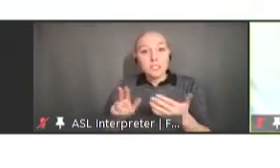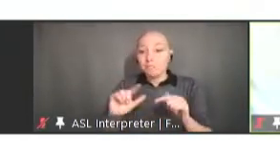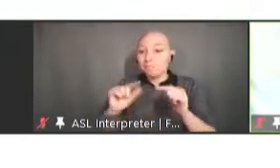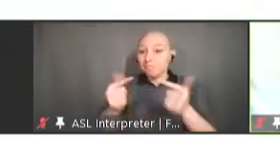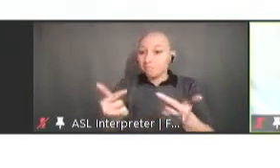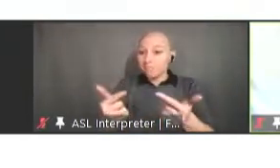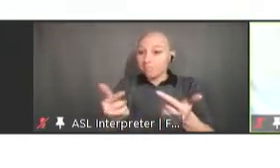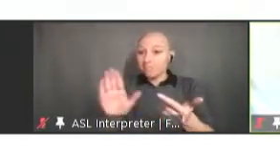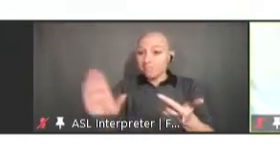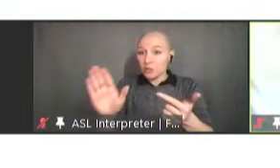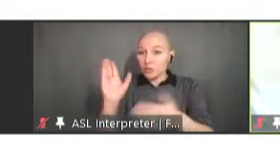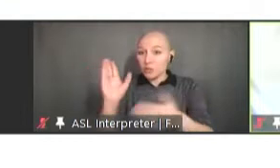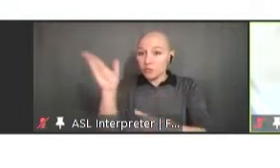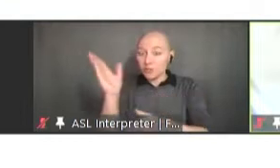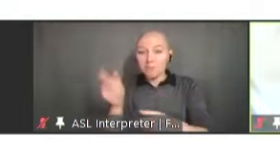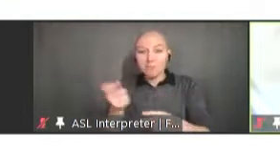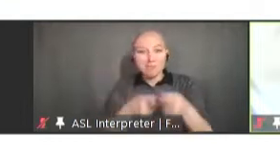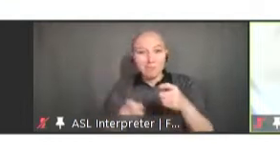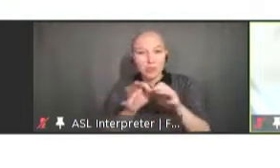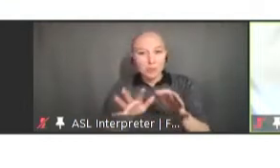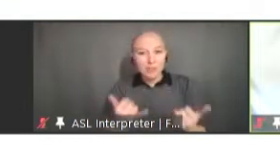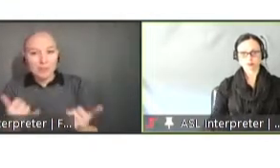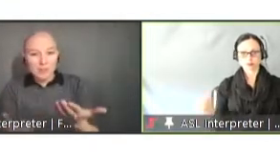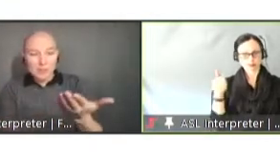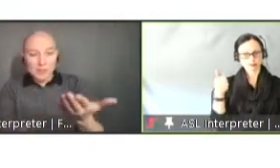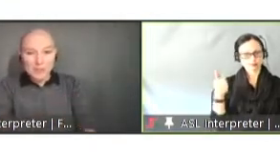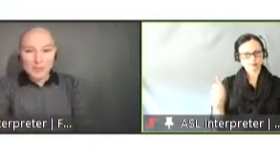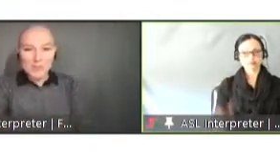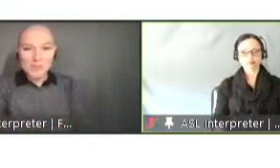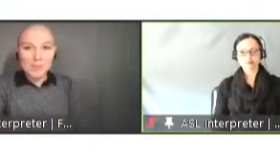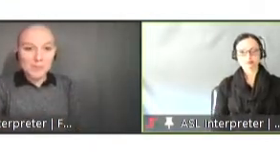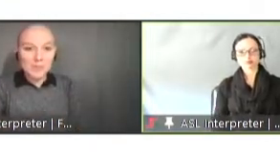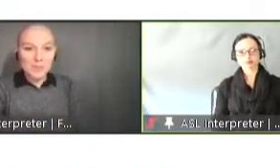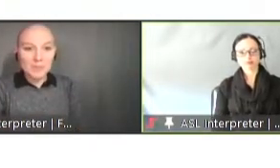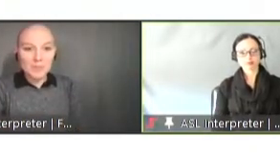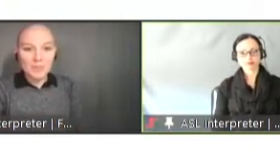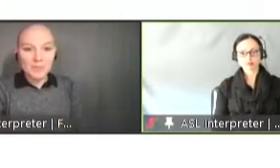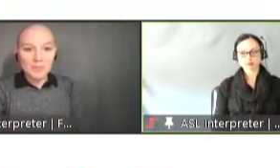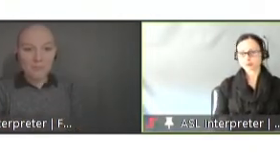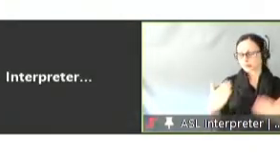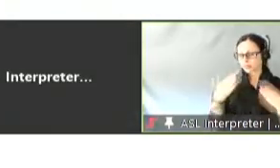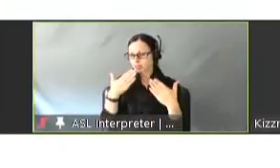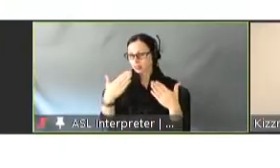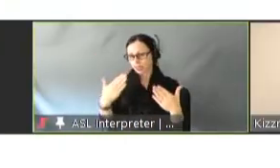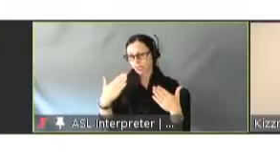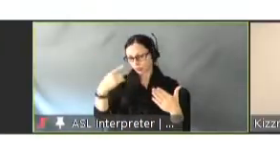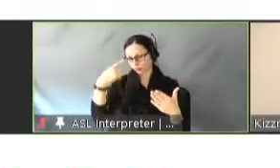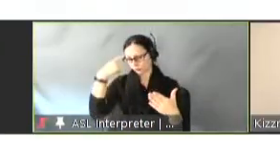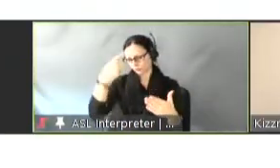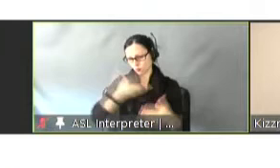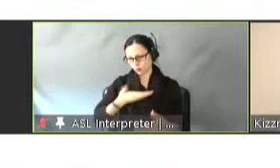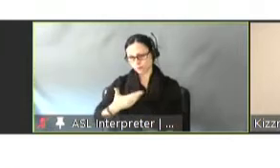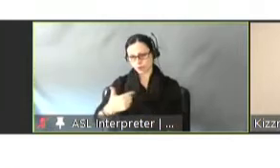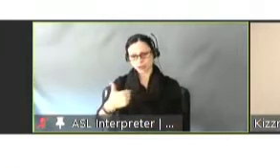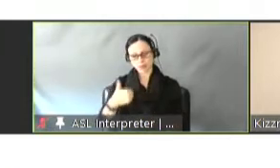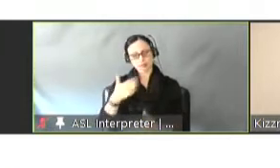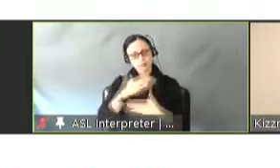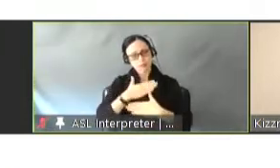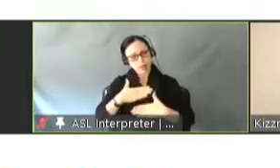Kizzmekia Corbett: Thank you so much for having me. It is a pleasure to be with you today. So,